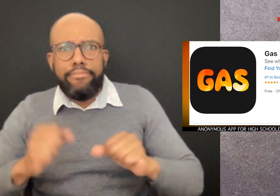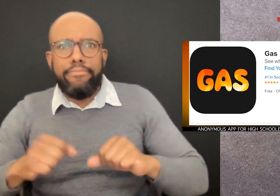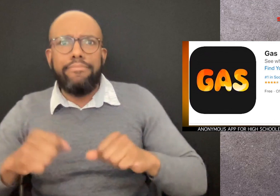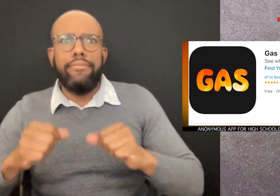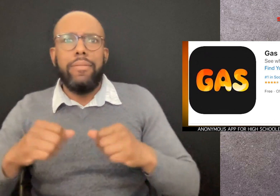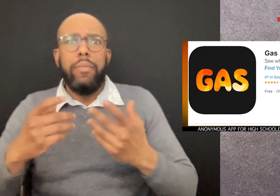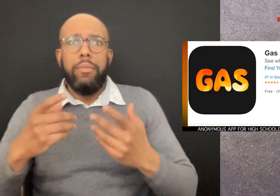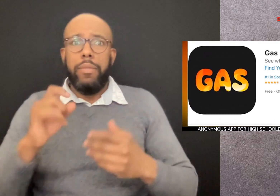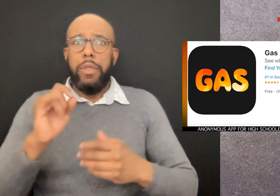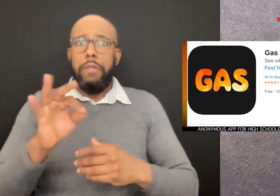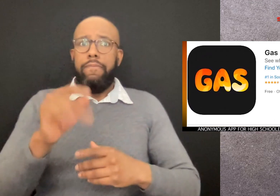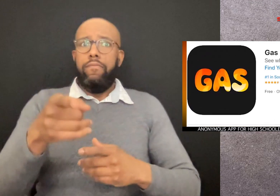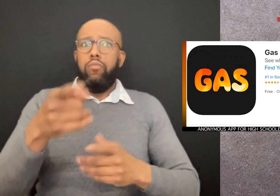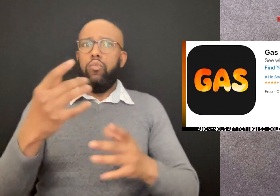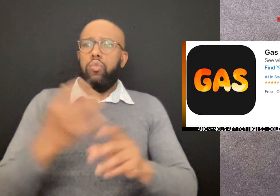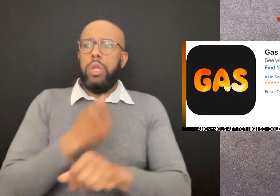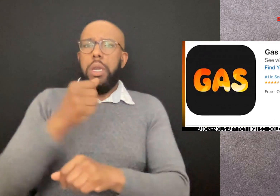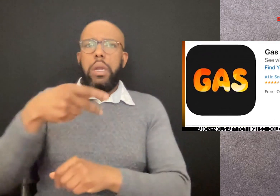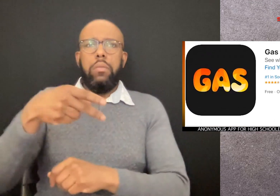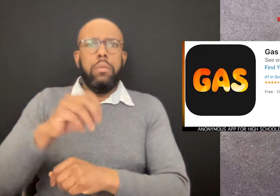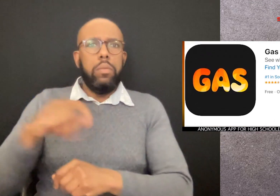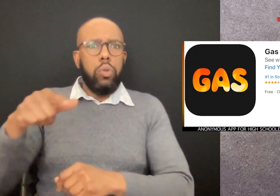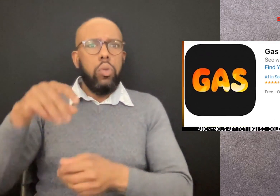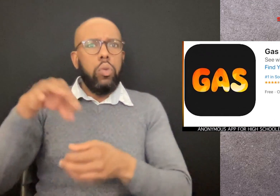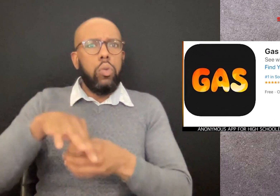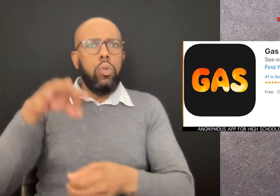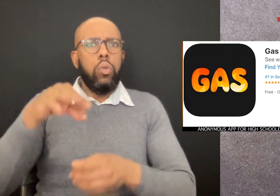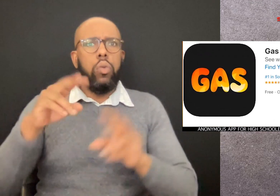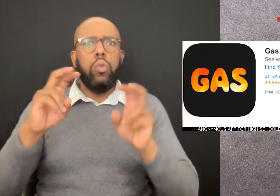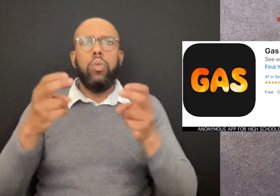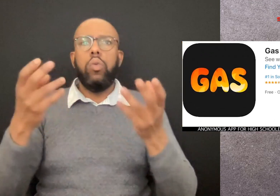If you win a poll a flame gets sent to your inbox.